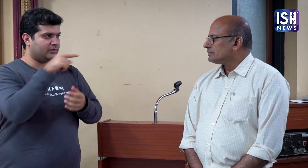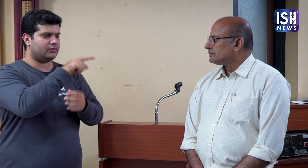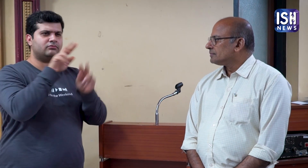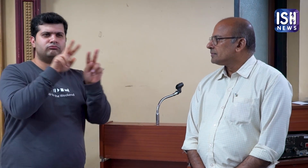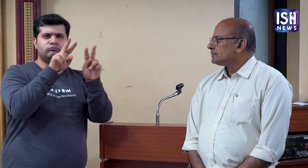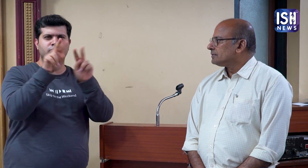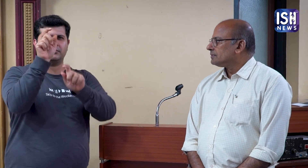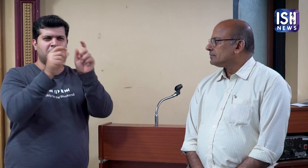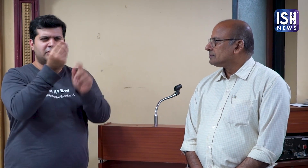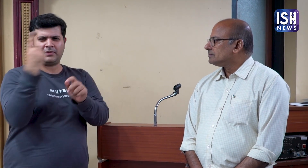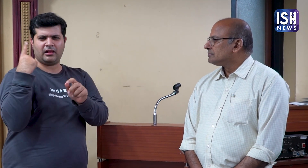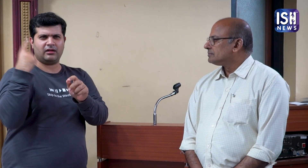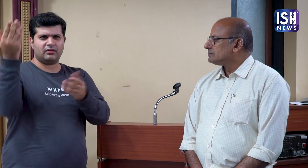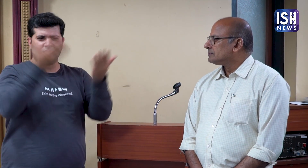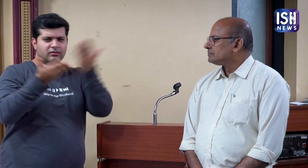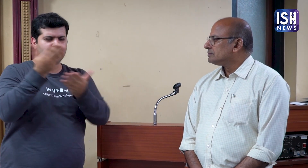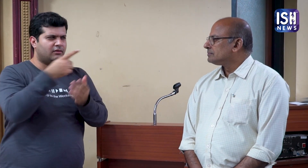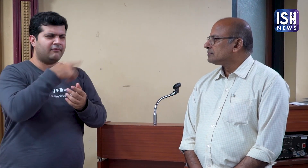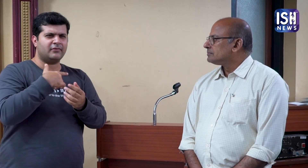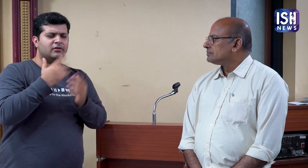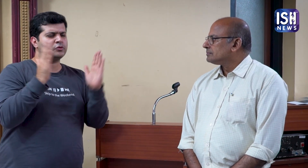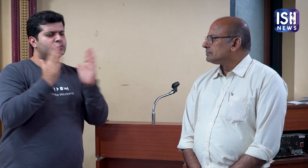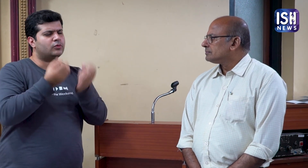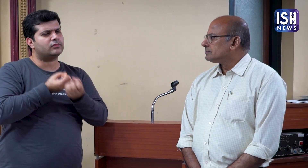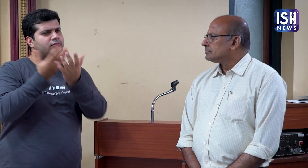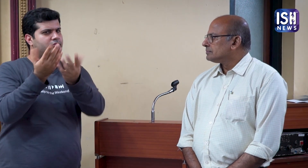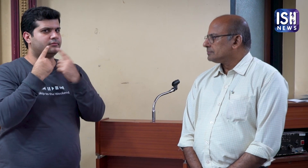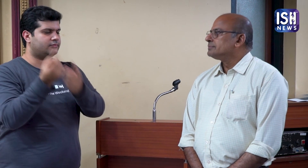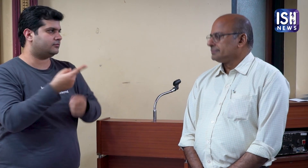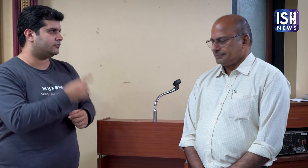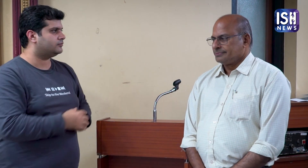Please tell us your view about it based on the suggestions given by the leaders.